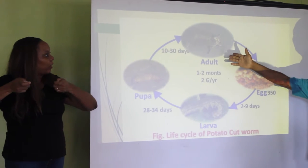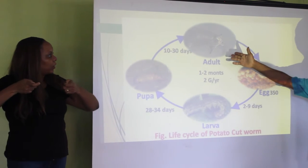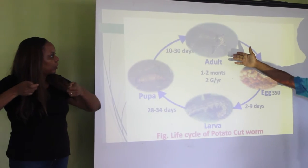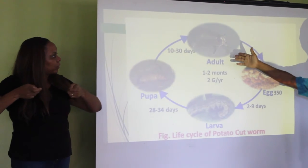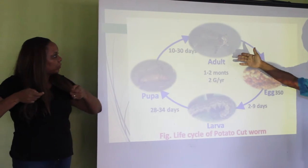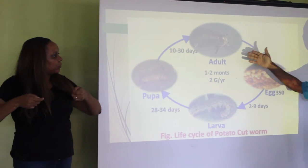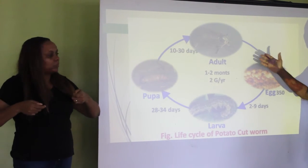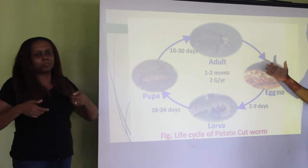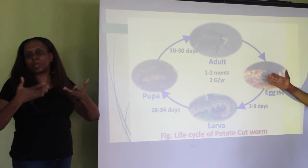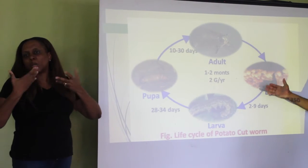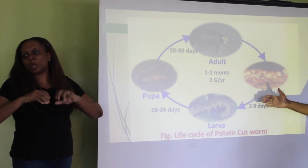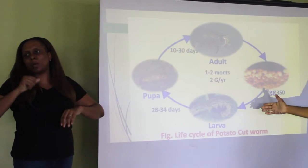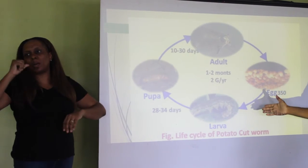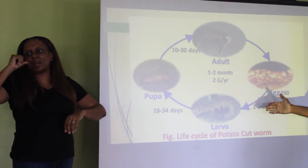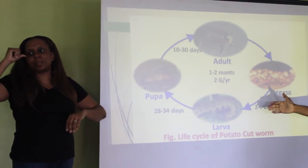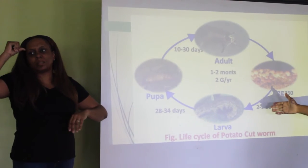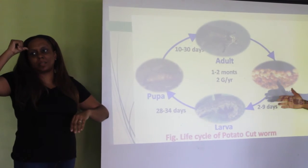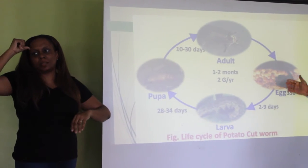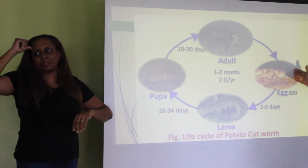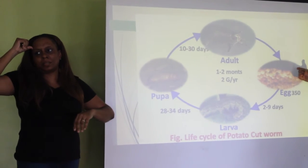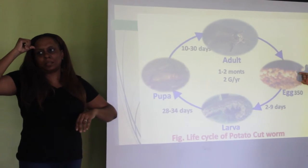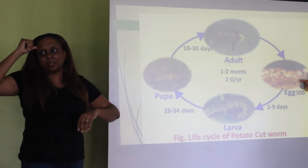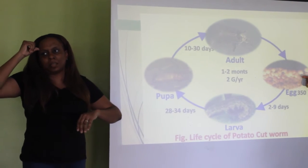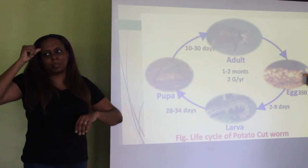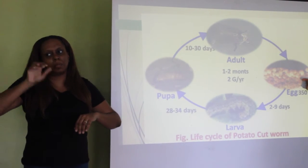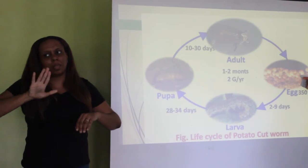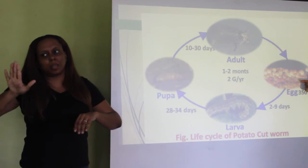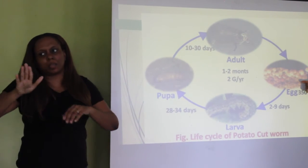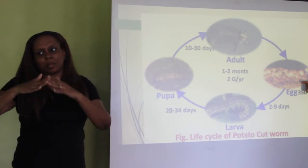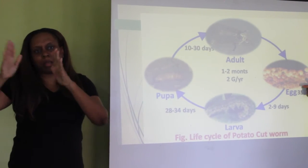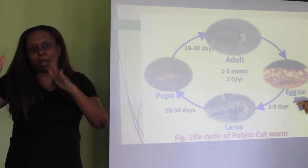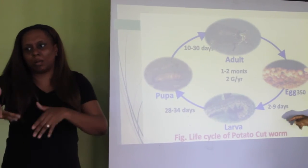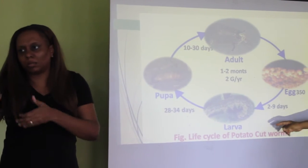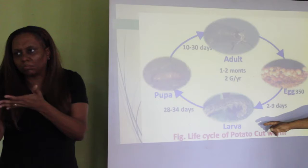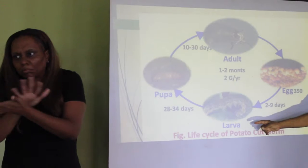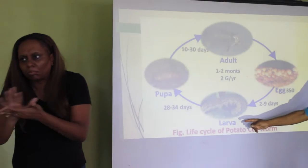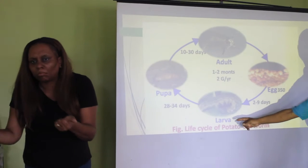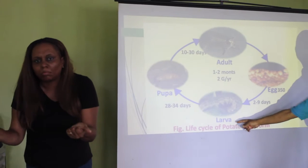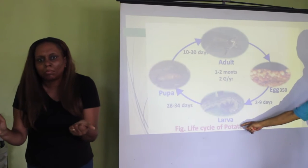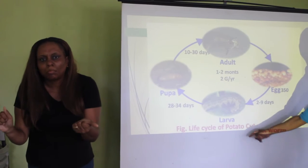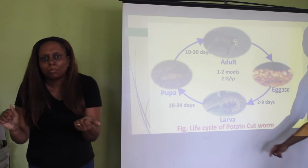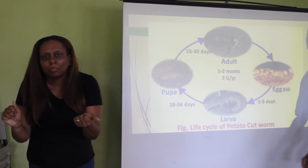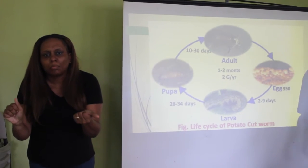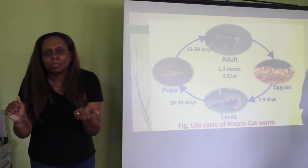it down from coming to your property or even destroy the eggs before it gets to this stage